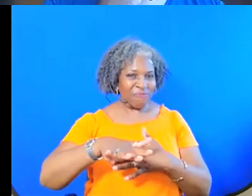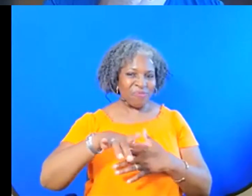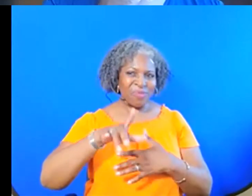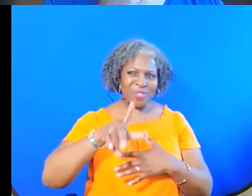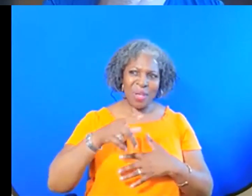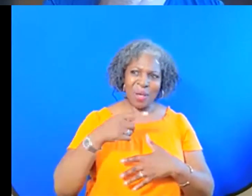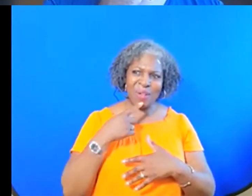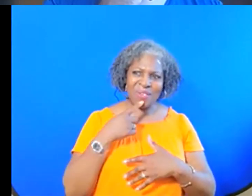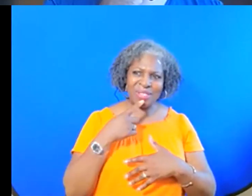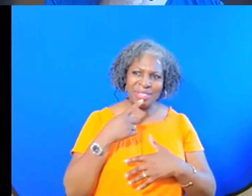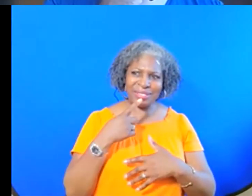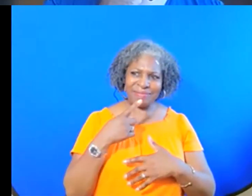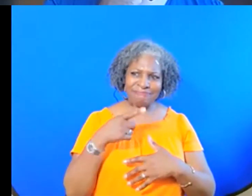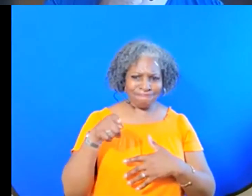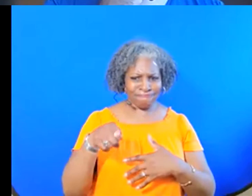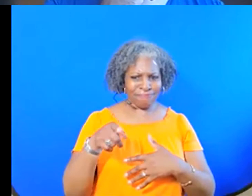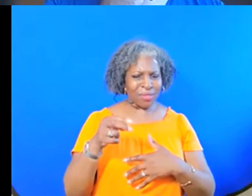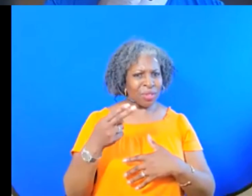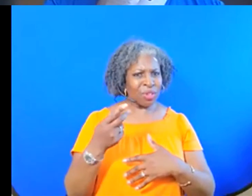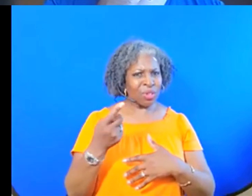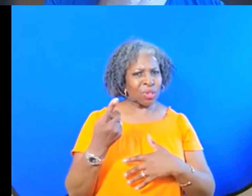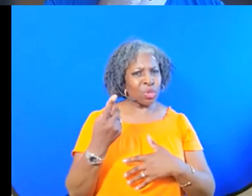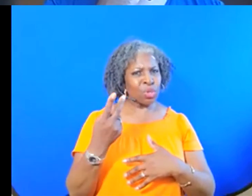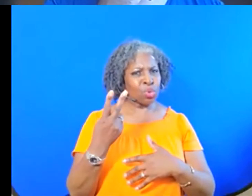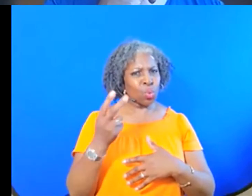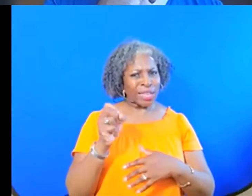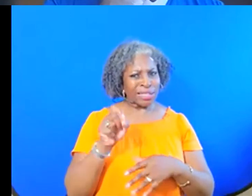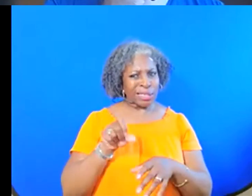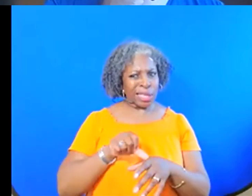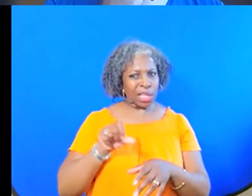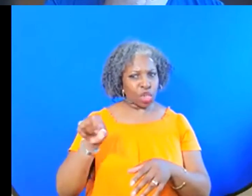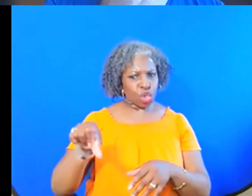and we have the idea, maybe we can change this from a football field.